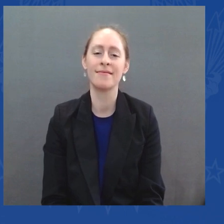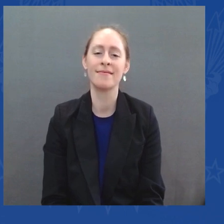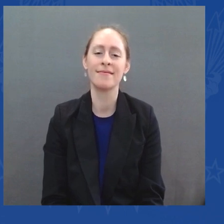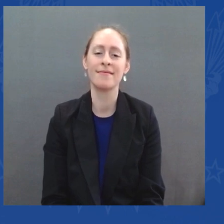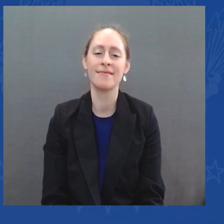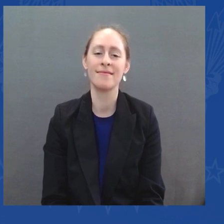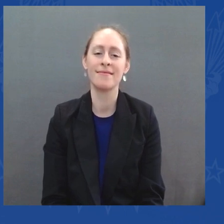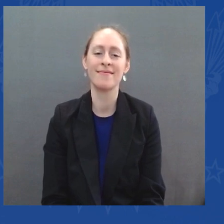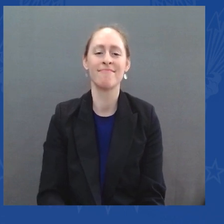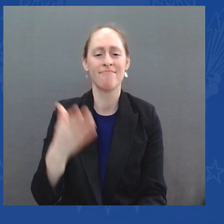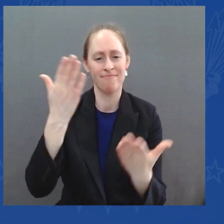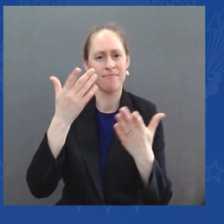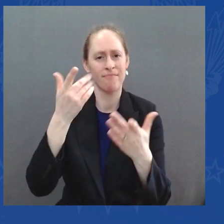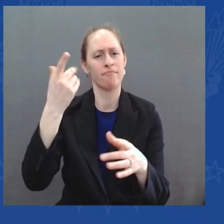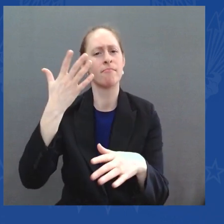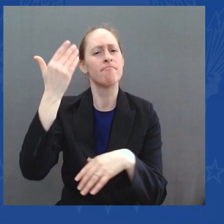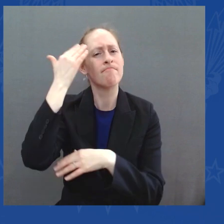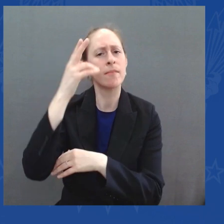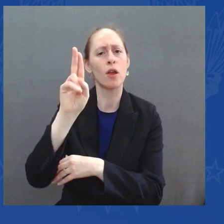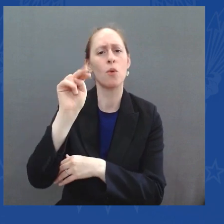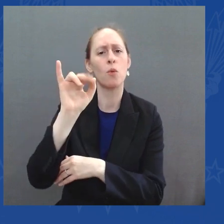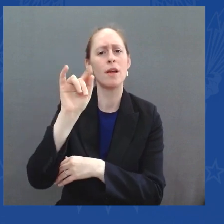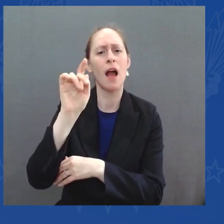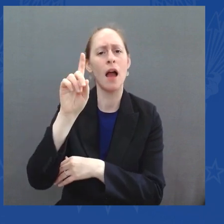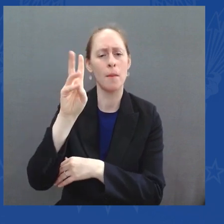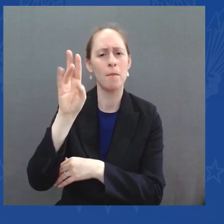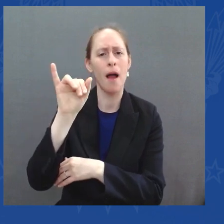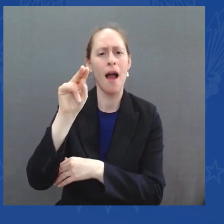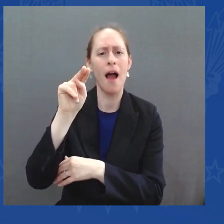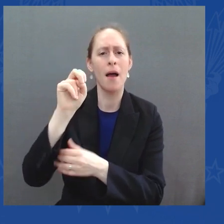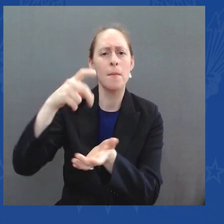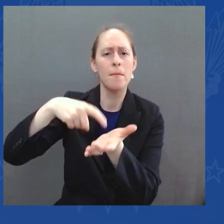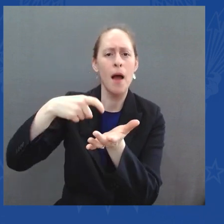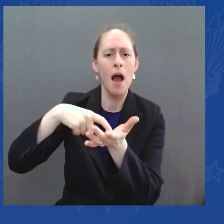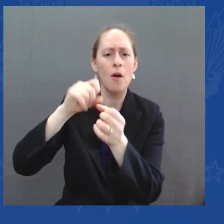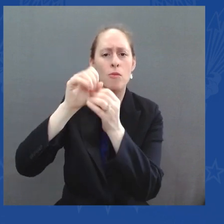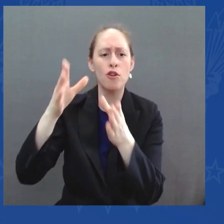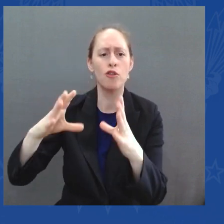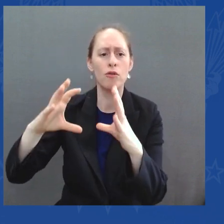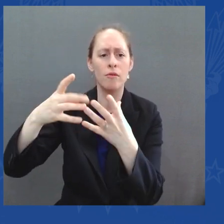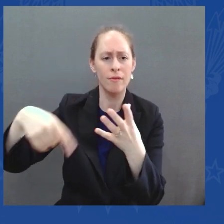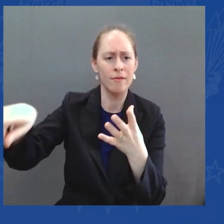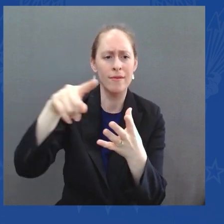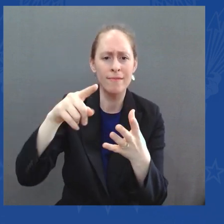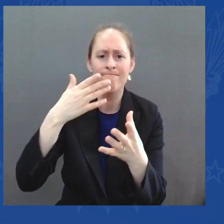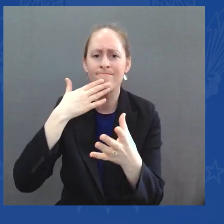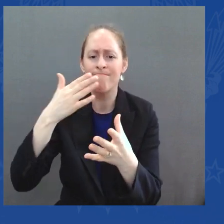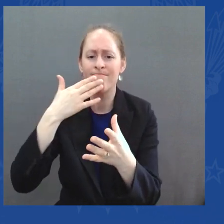Mr. President, where are you? Where is he sitting? He was here. A lot of truckers in the United Mine Workers.